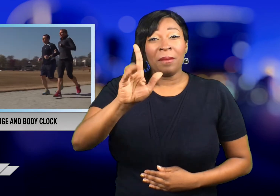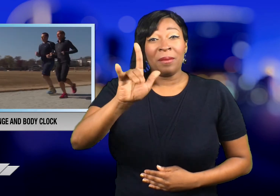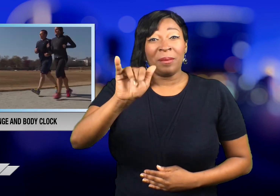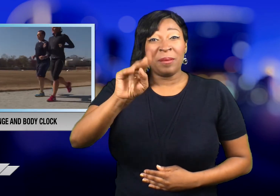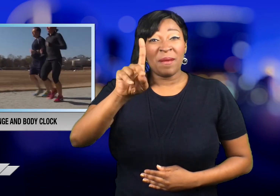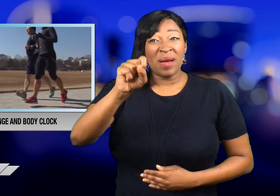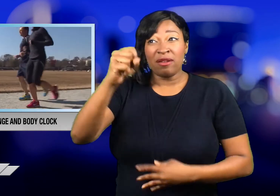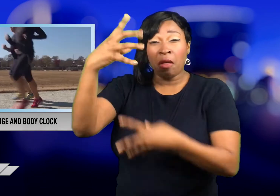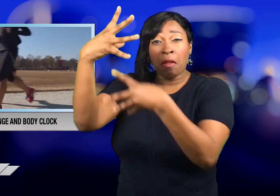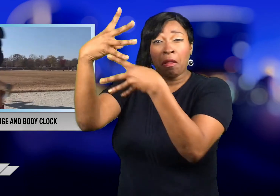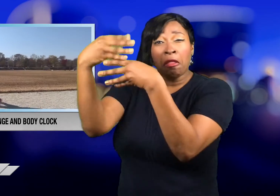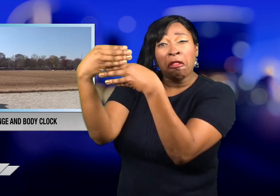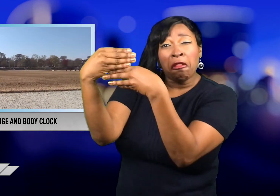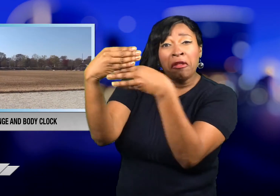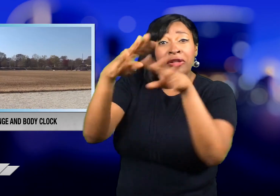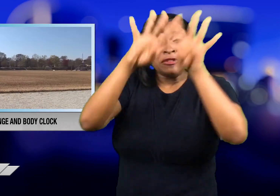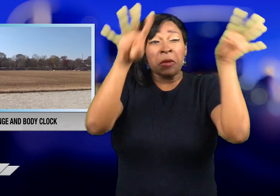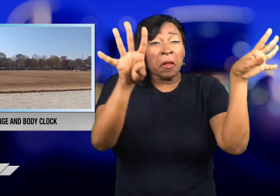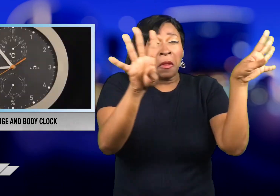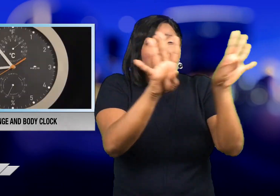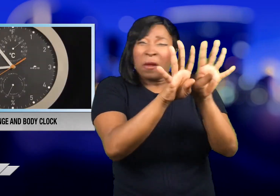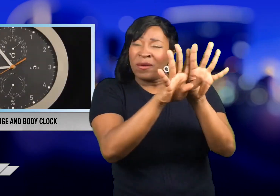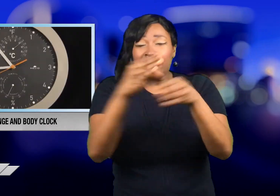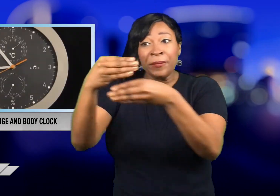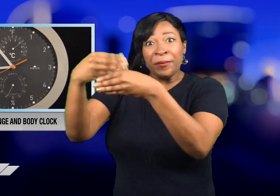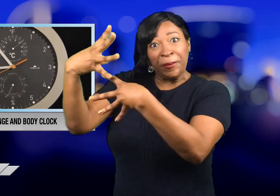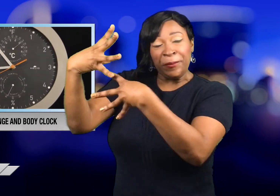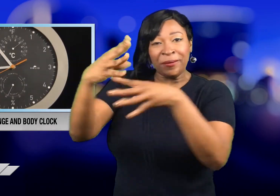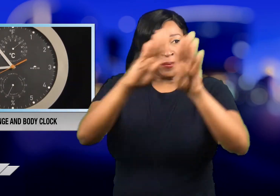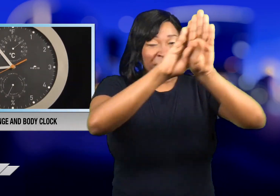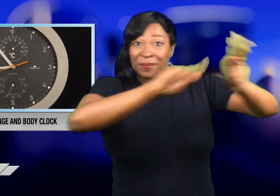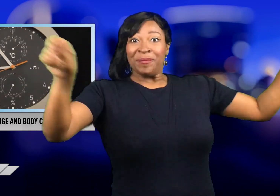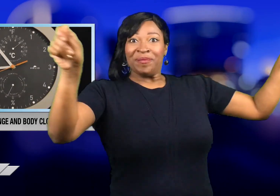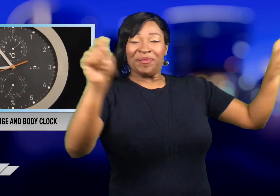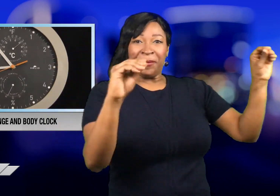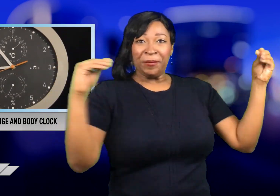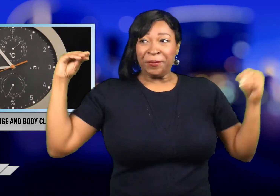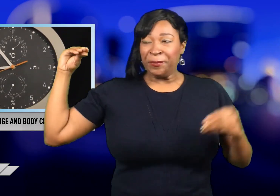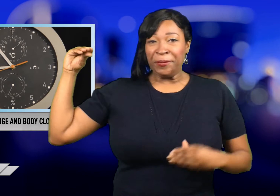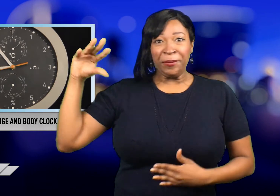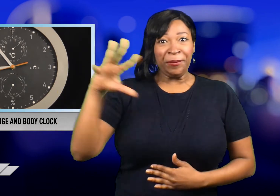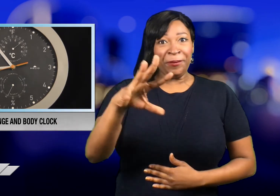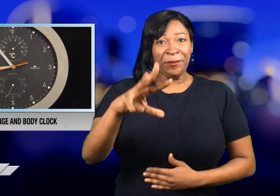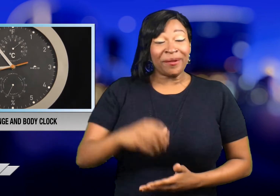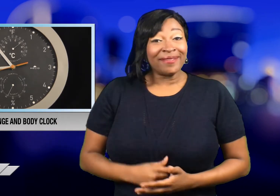by keeping the blinds and shades open.